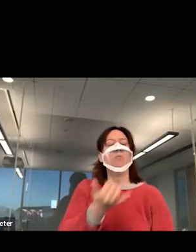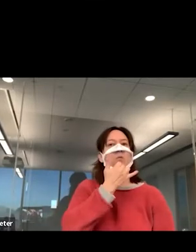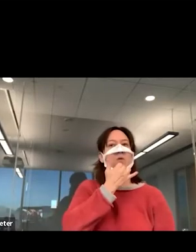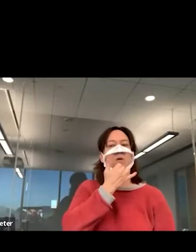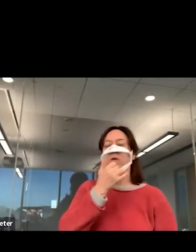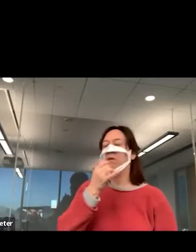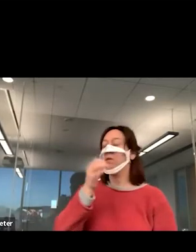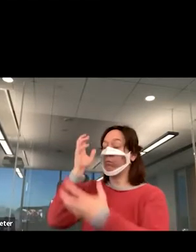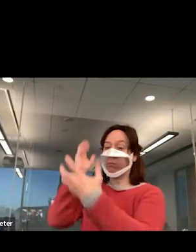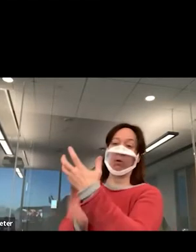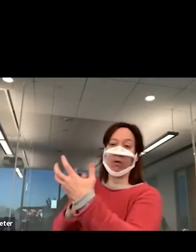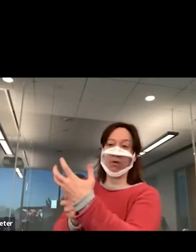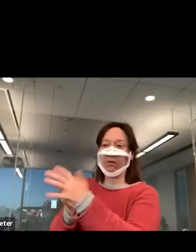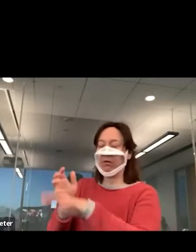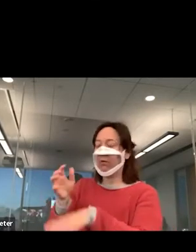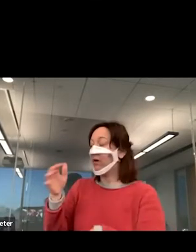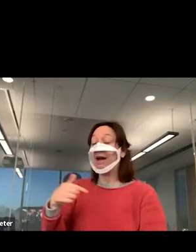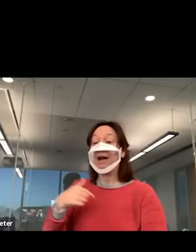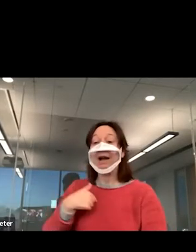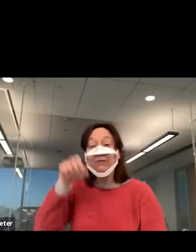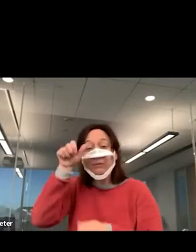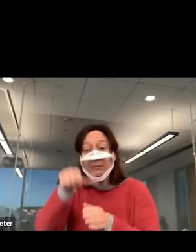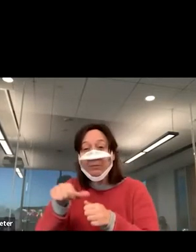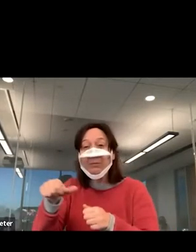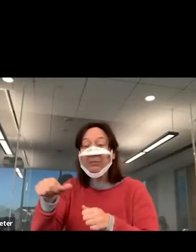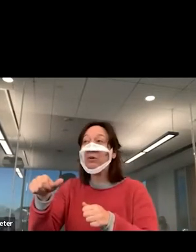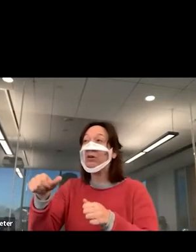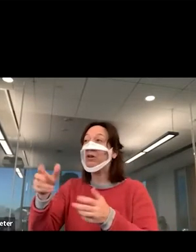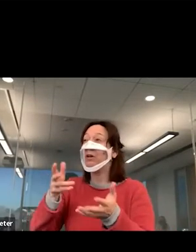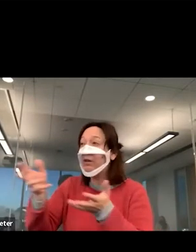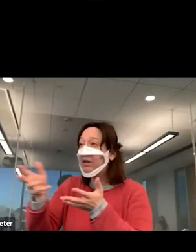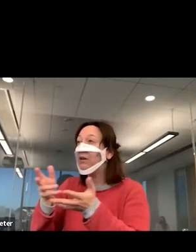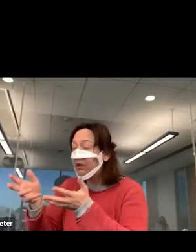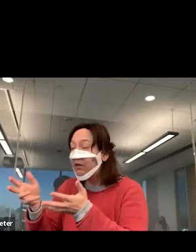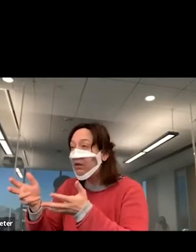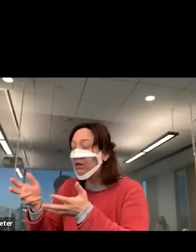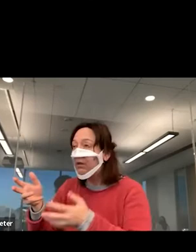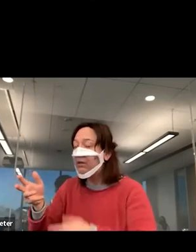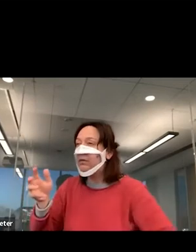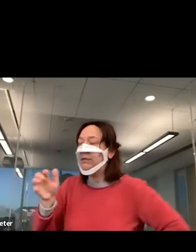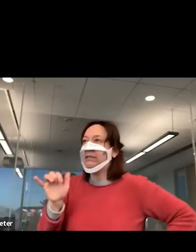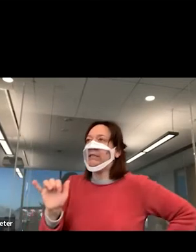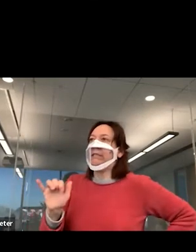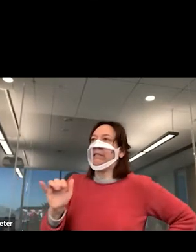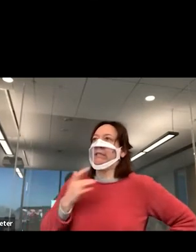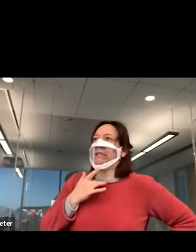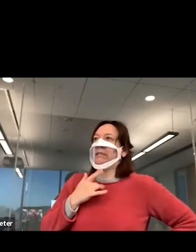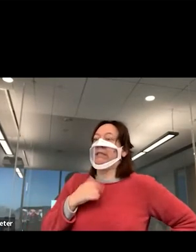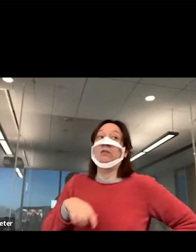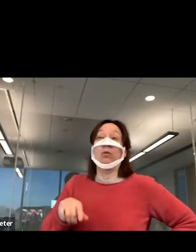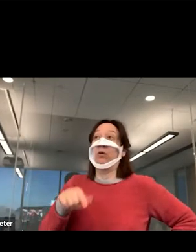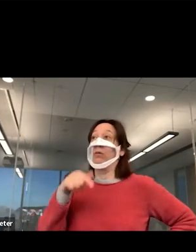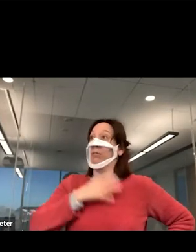conference table going so sheltered workshop idea went out the window and i decided that